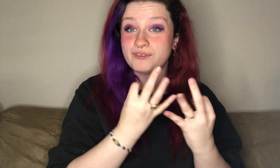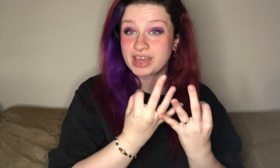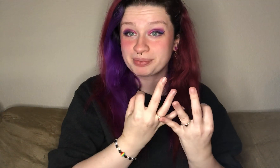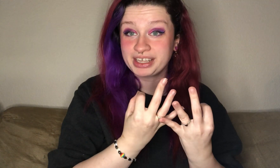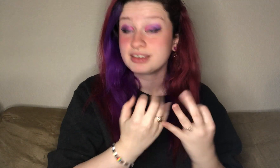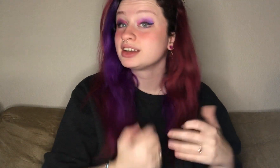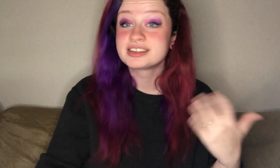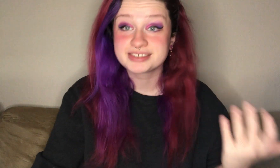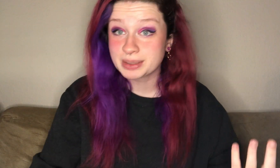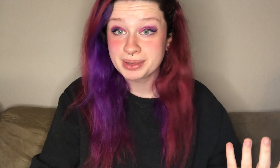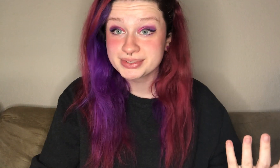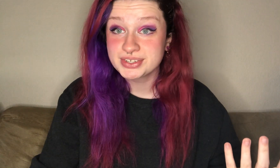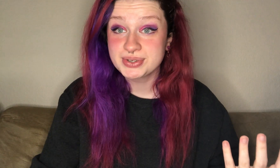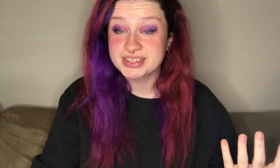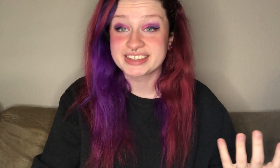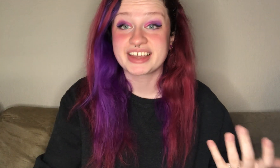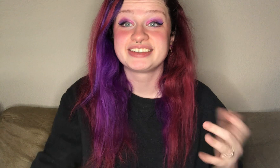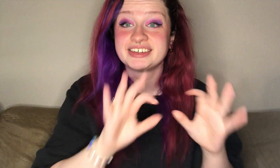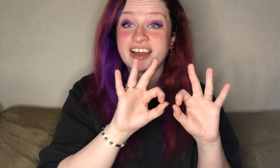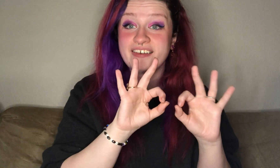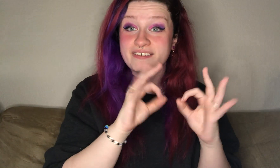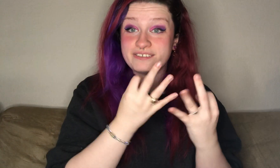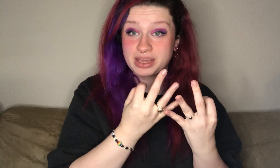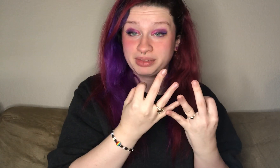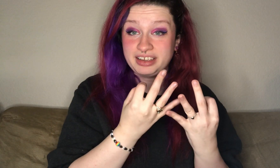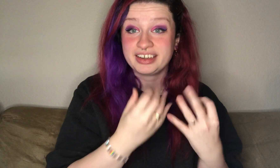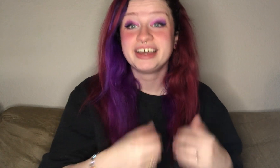family some people still use that sign family